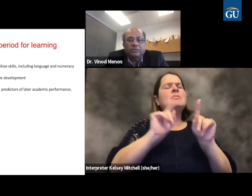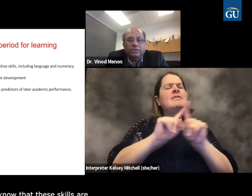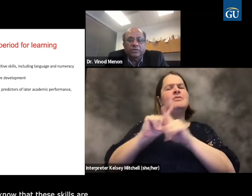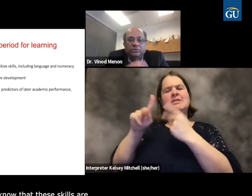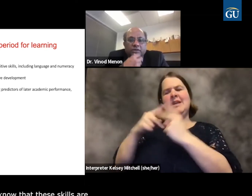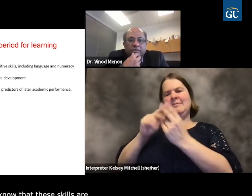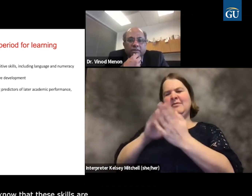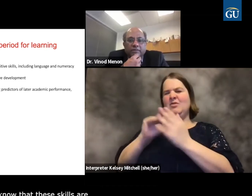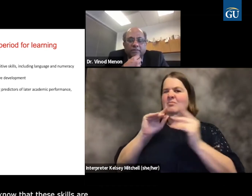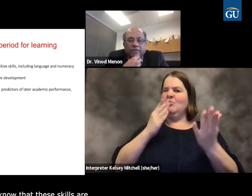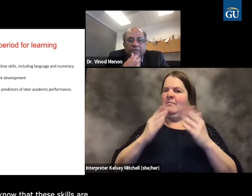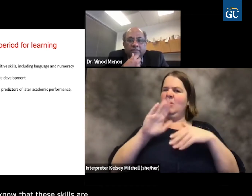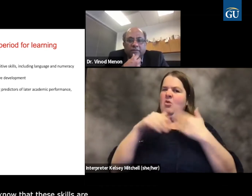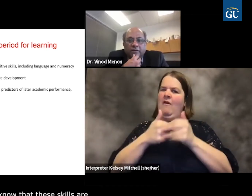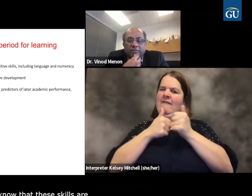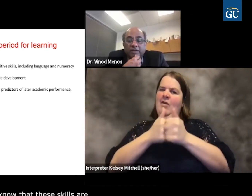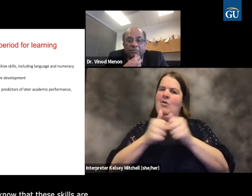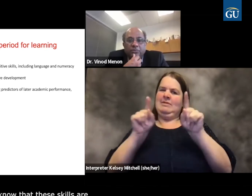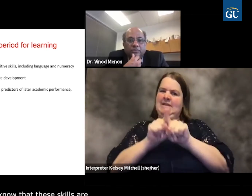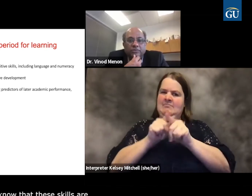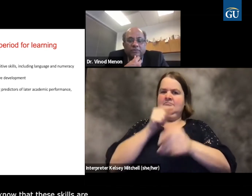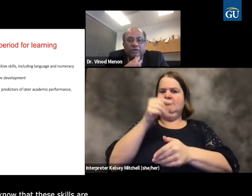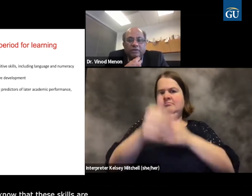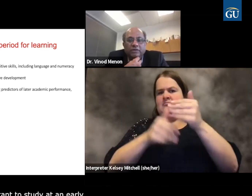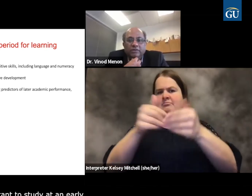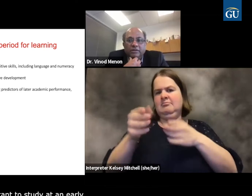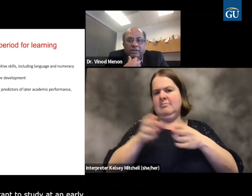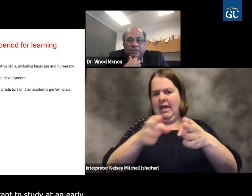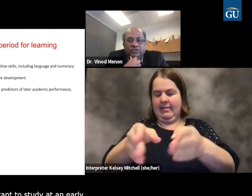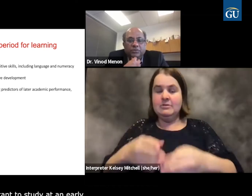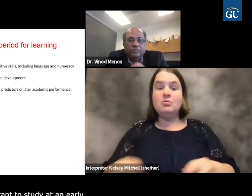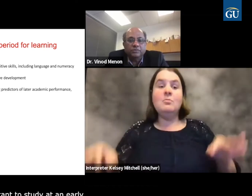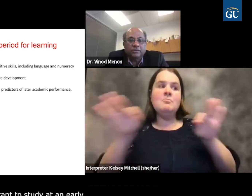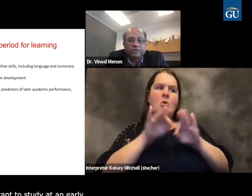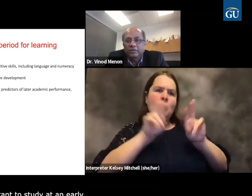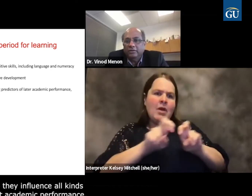and then we know that these skills are really